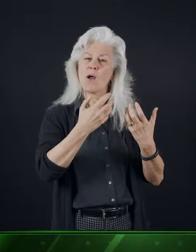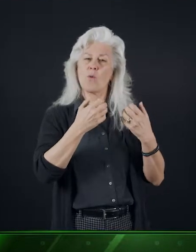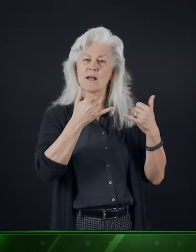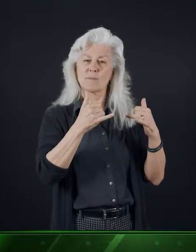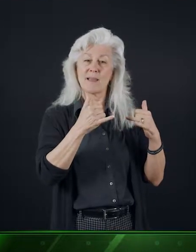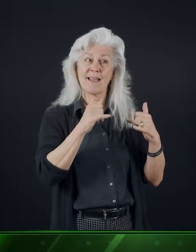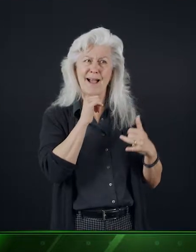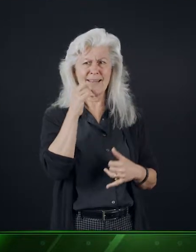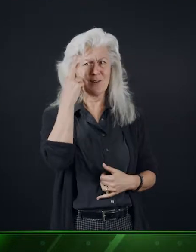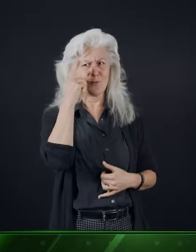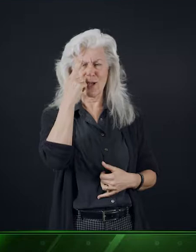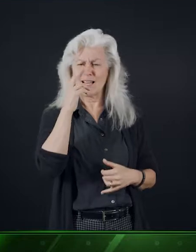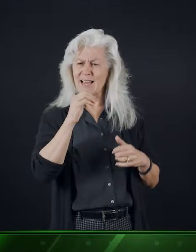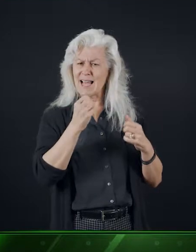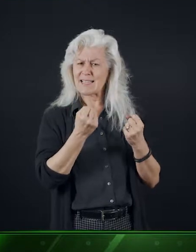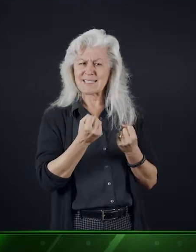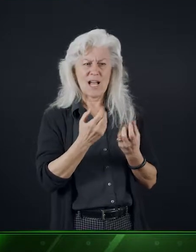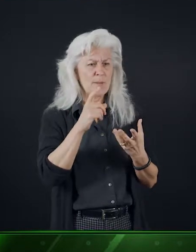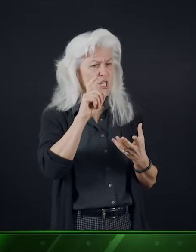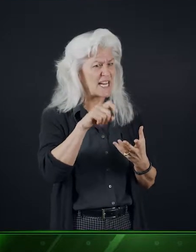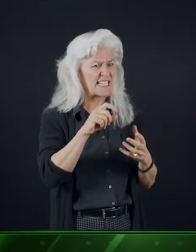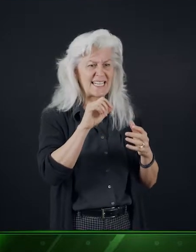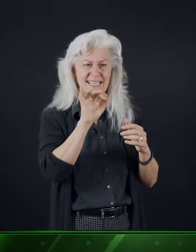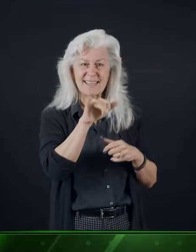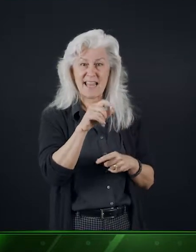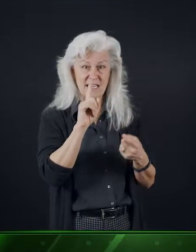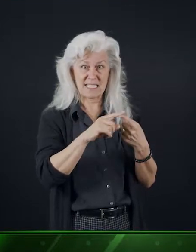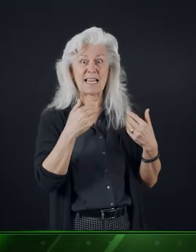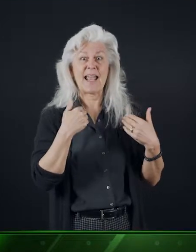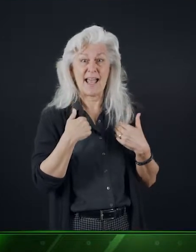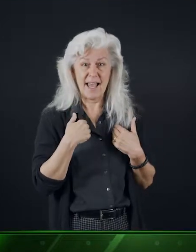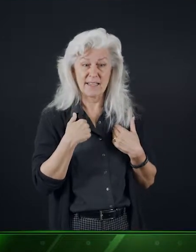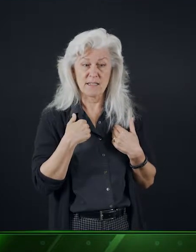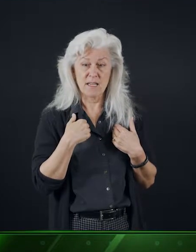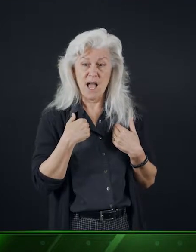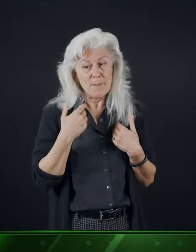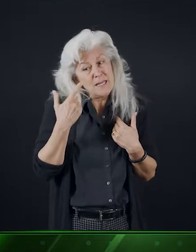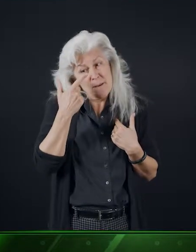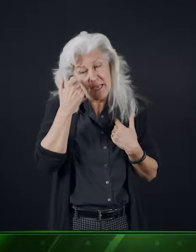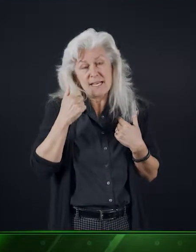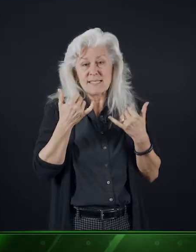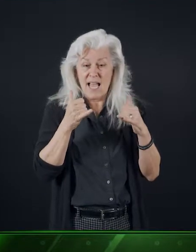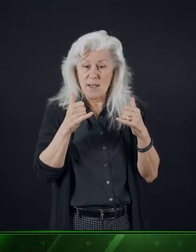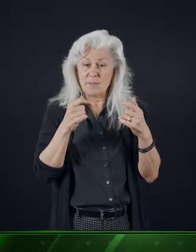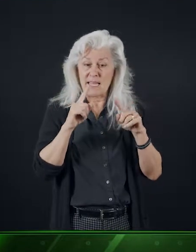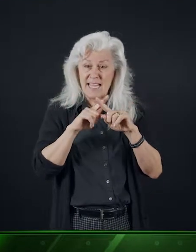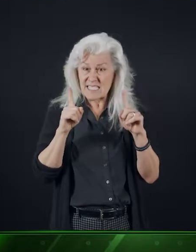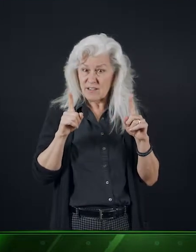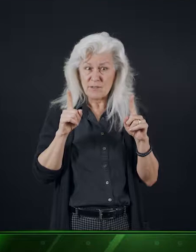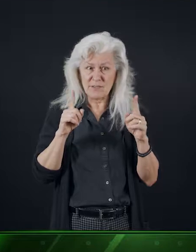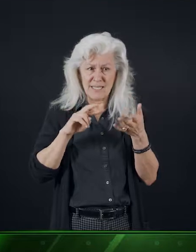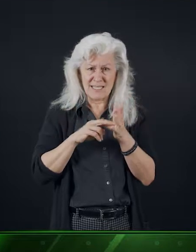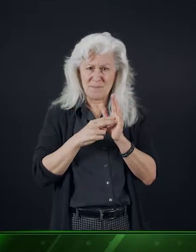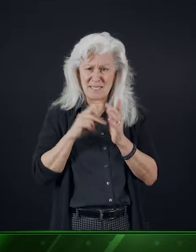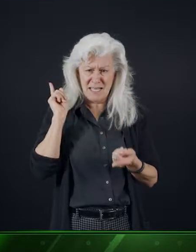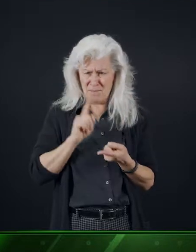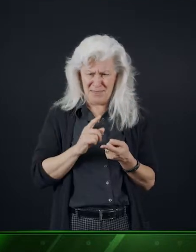I didn't realize how much I needed it until I had it. Just because I play differently does not mean that my value as a gamer is lesser.